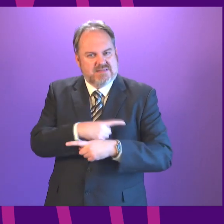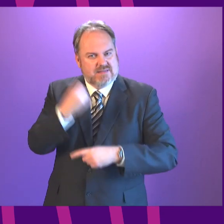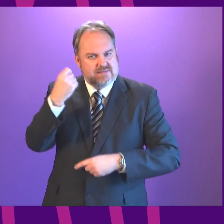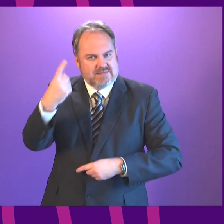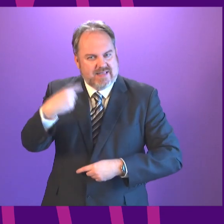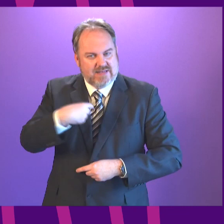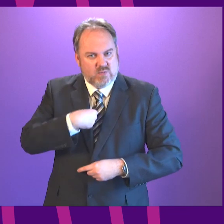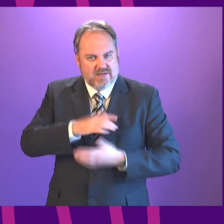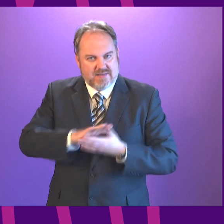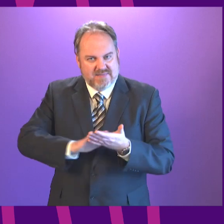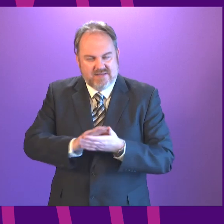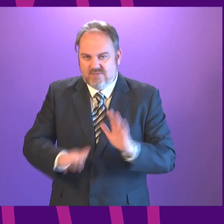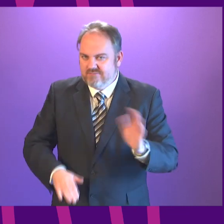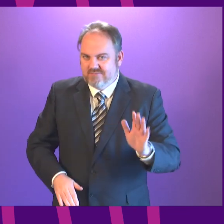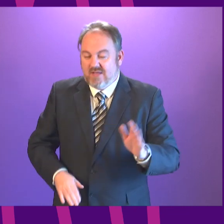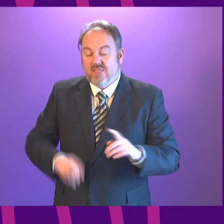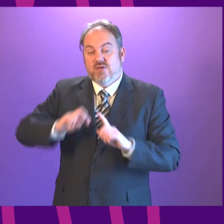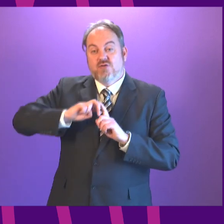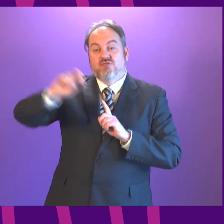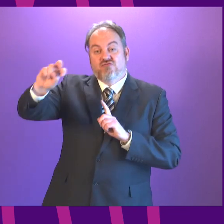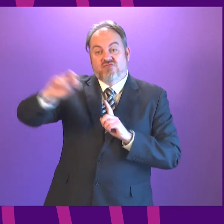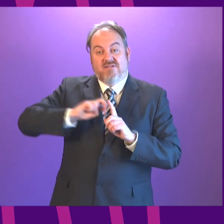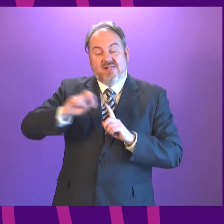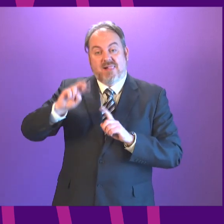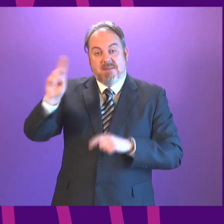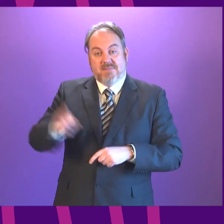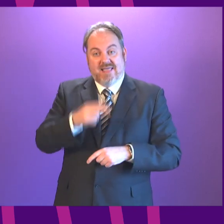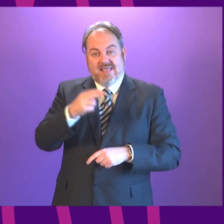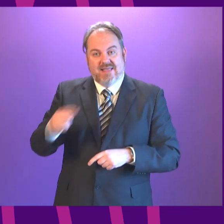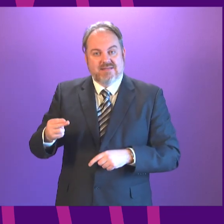the case that the travel ban between Scotland and the rest of the UK is in place only on